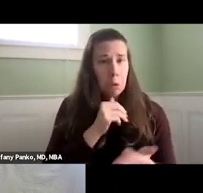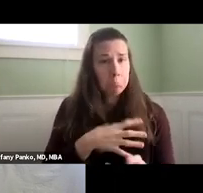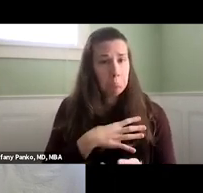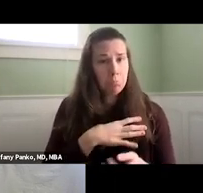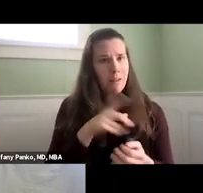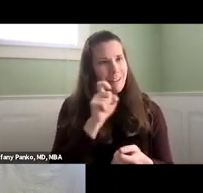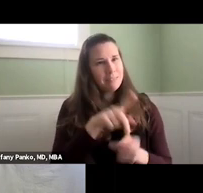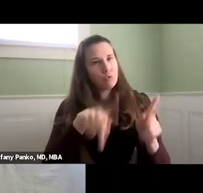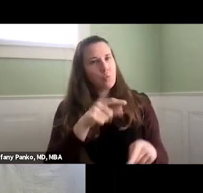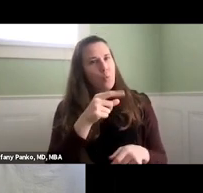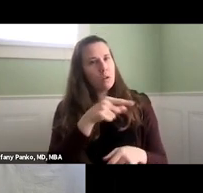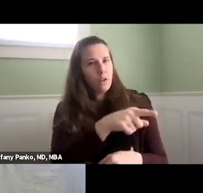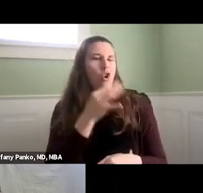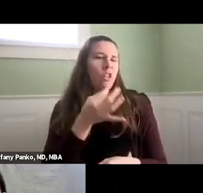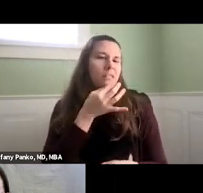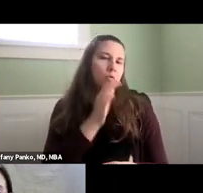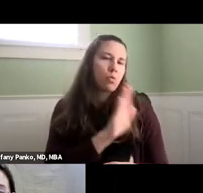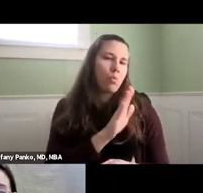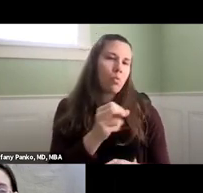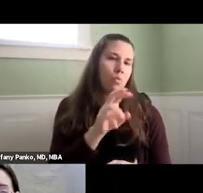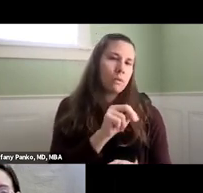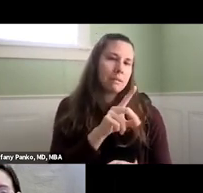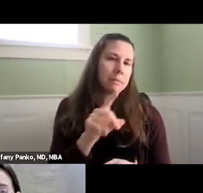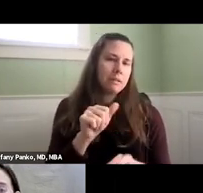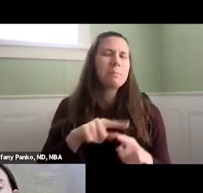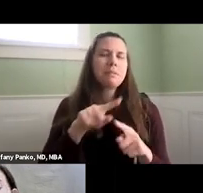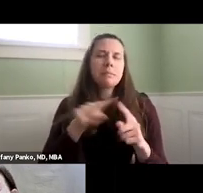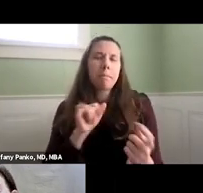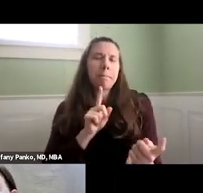Providers are healthcare experts, the person with a disability may not be but the person